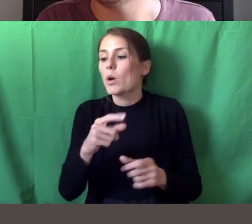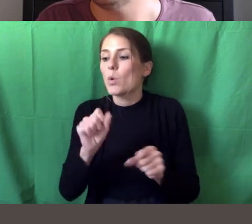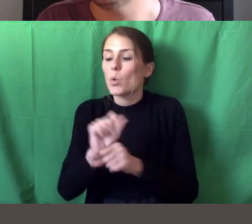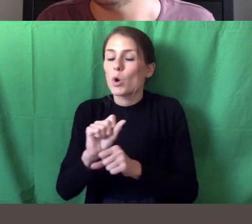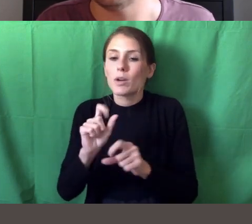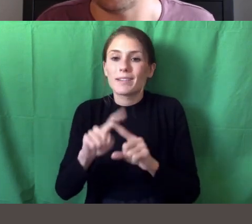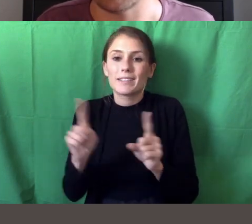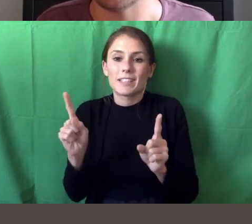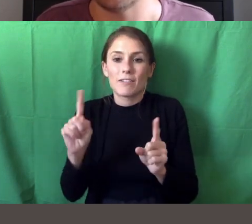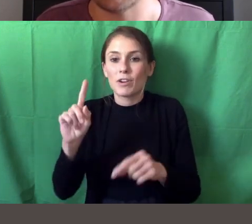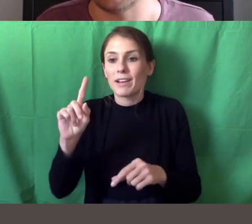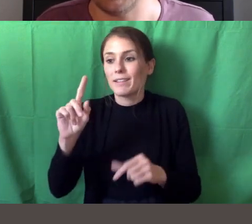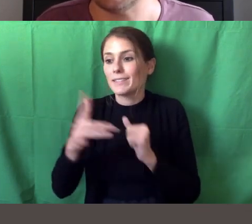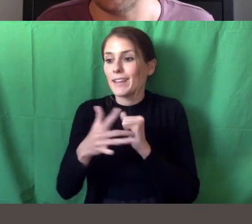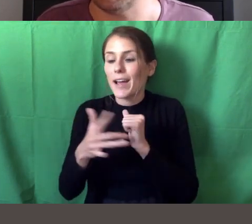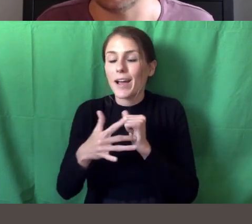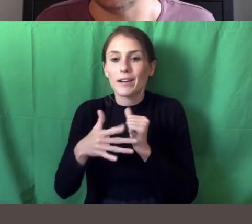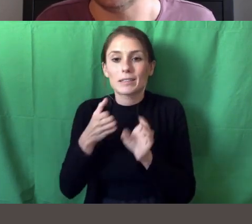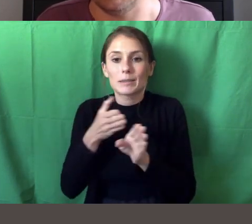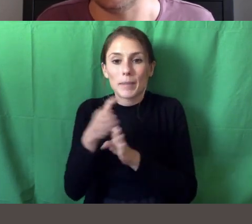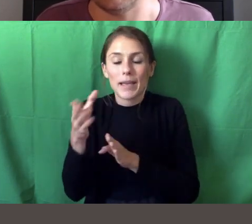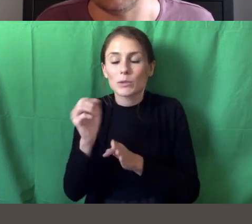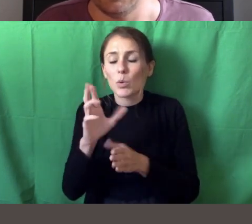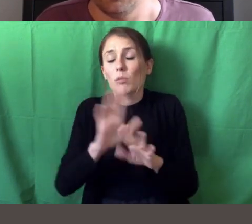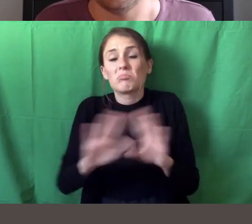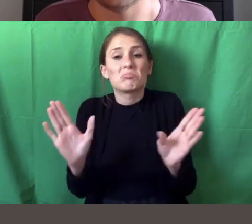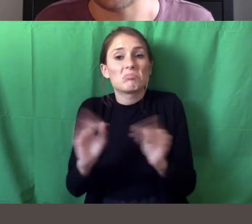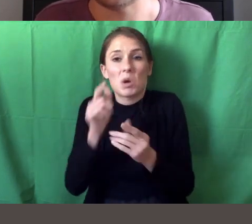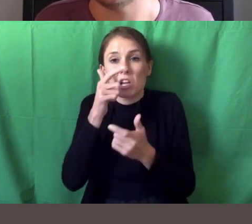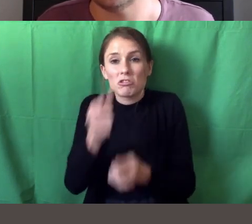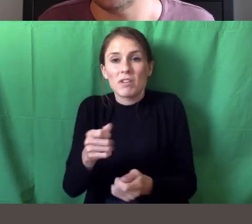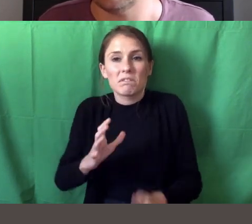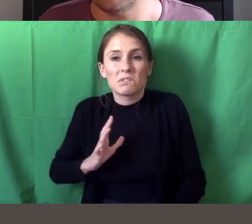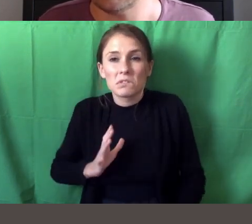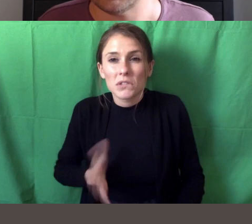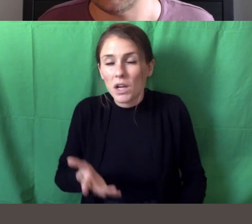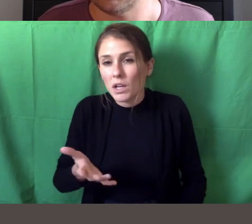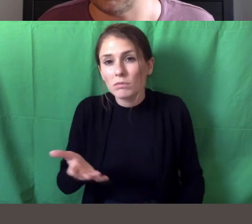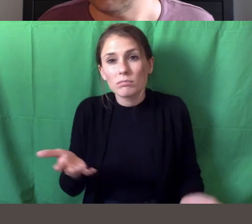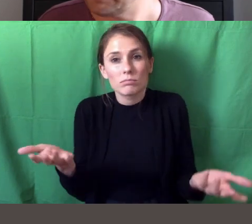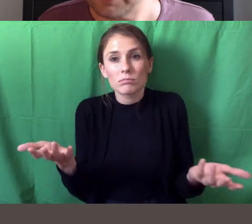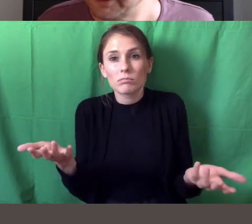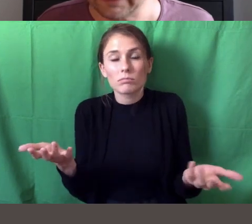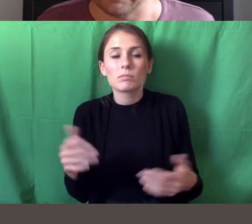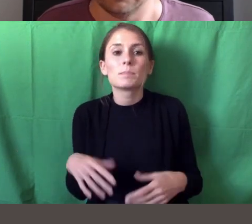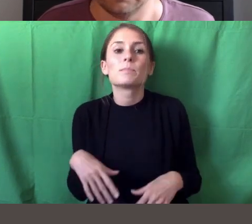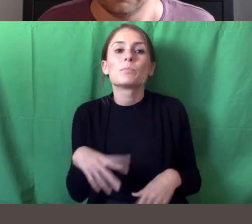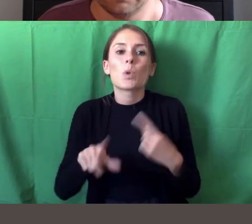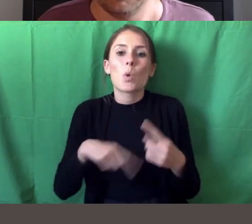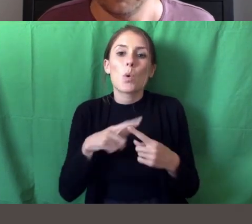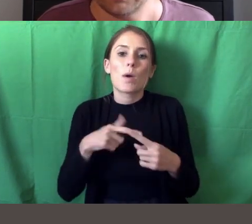you change company, you work on a different tech stack, or you're just no longer interested